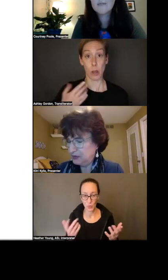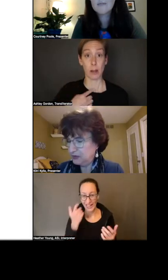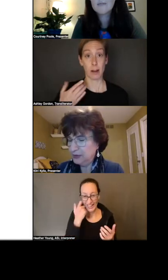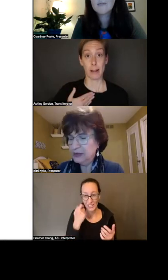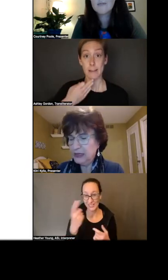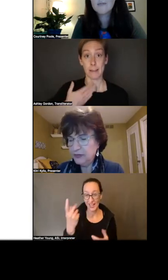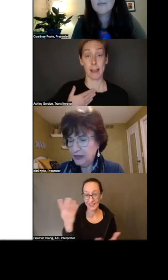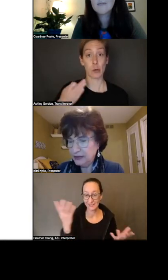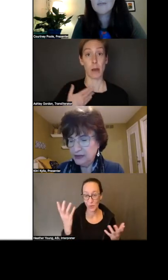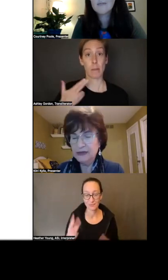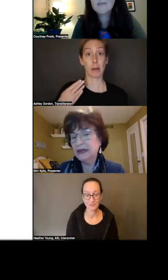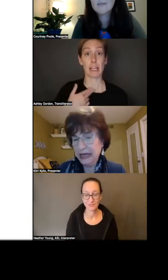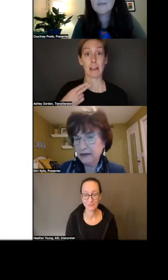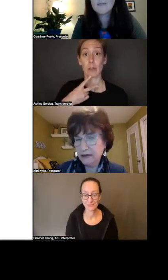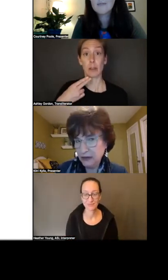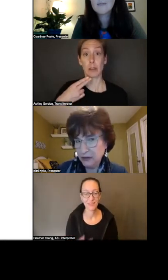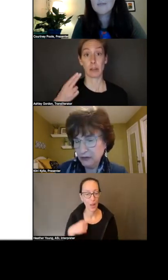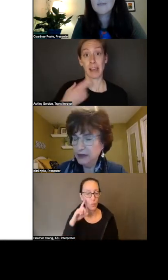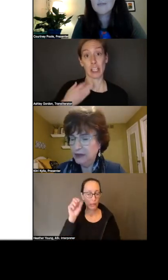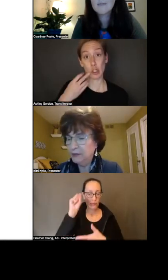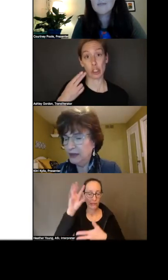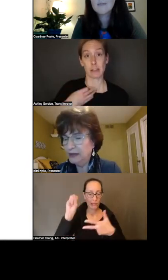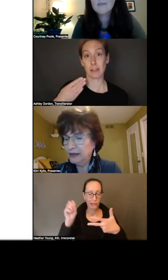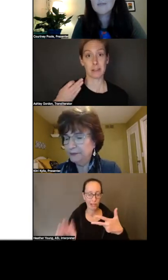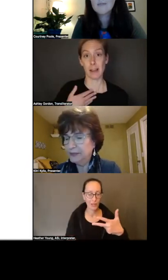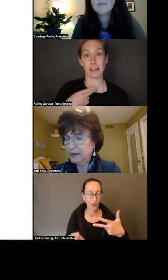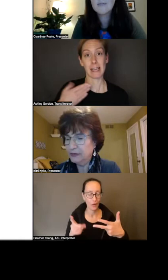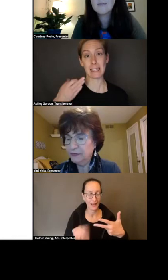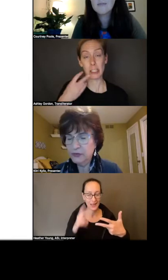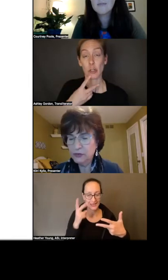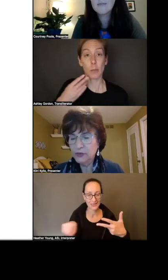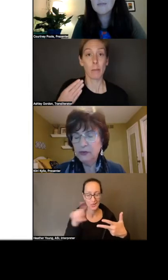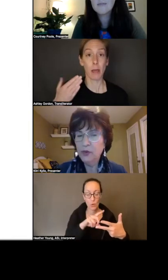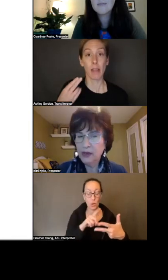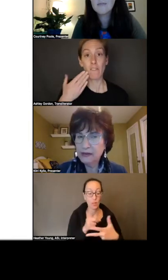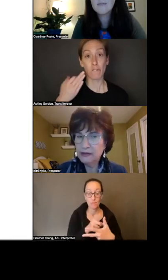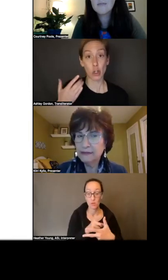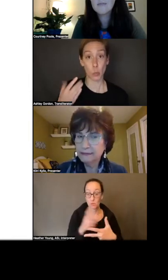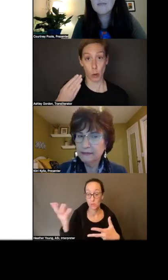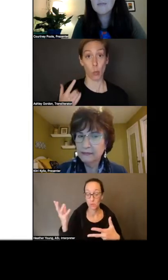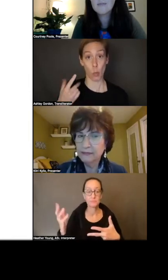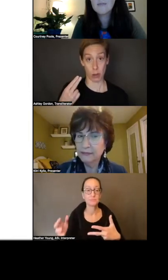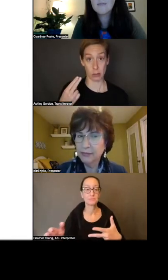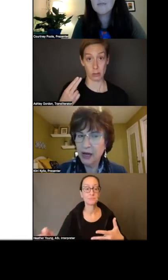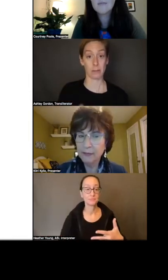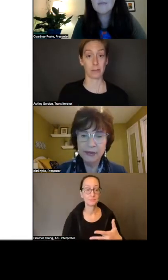So I'm gonna give you the answers since I can't see you but the first one was pop,